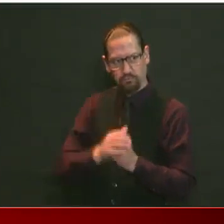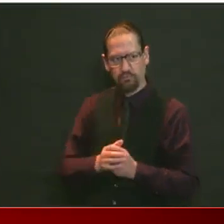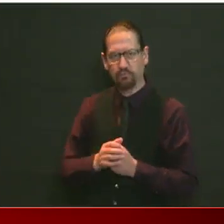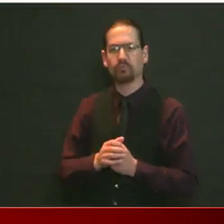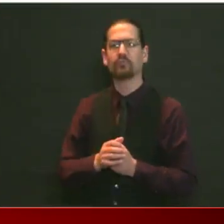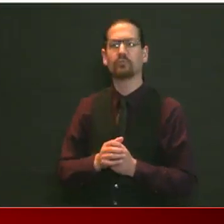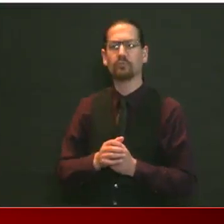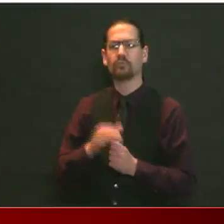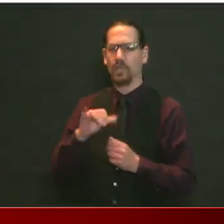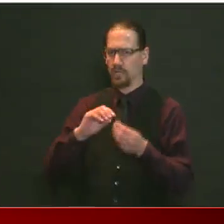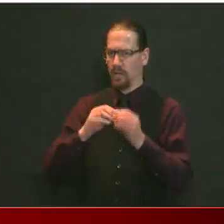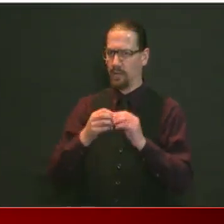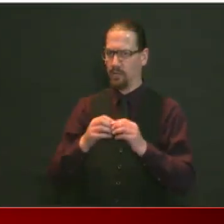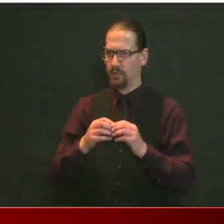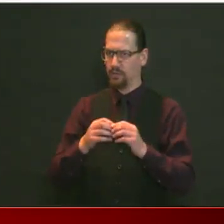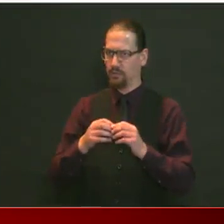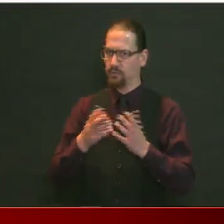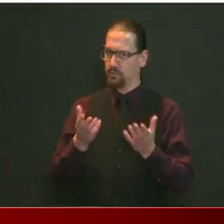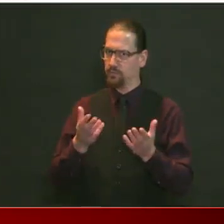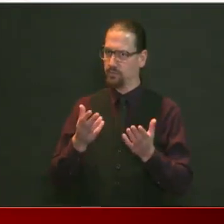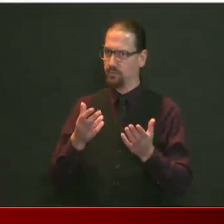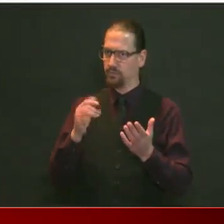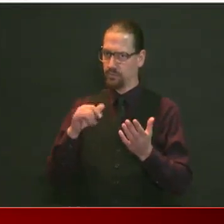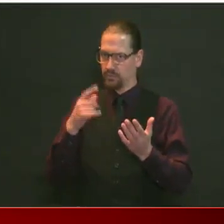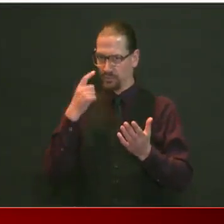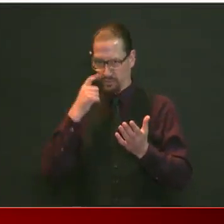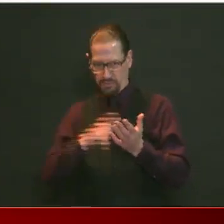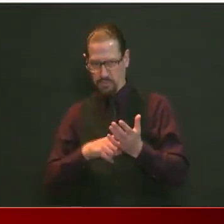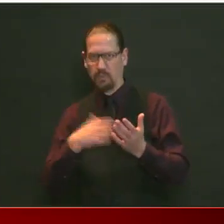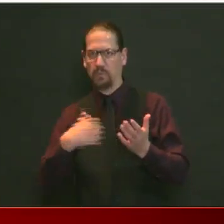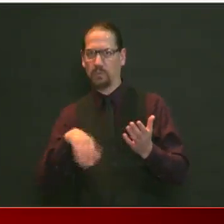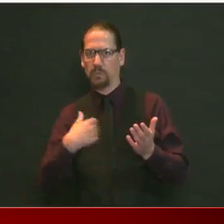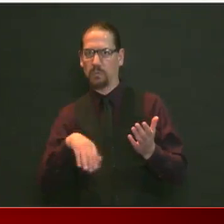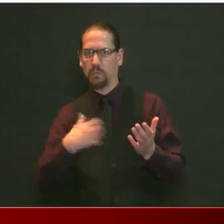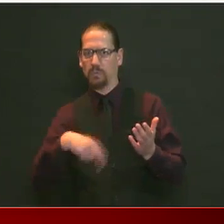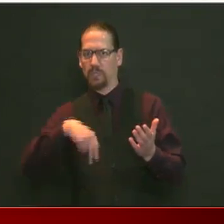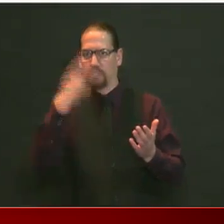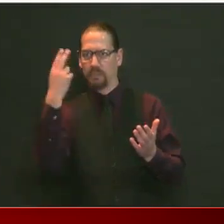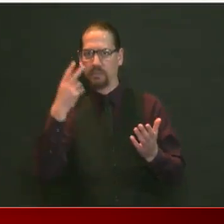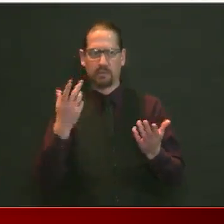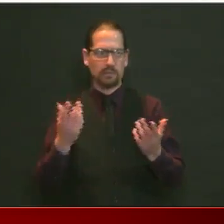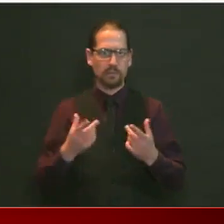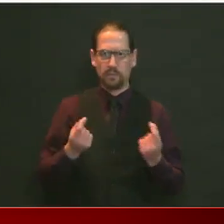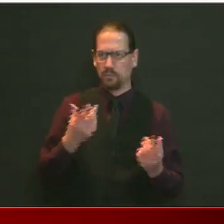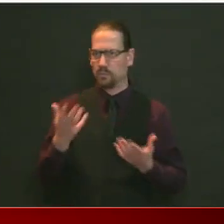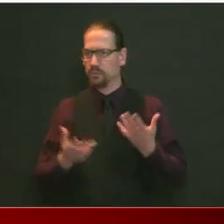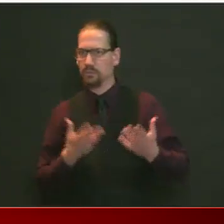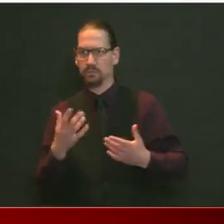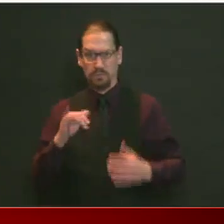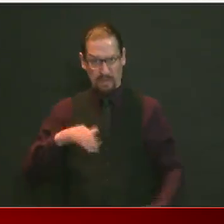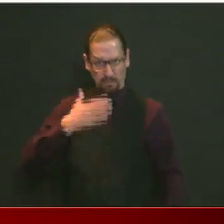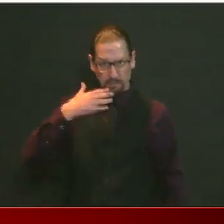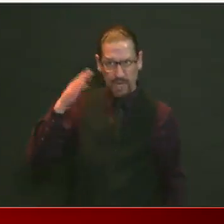THAT NUMBER, IT'S A HIGH NUMBER. AND SOME OF THE FEEDBACK WE SEE ON SOCIAL MEDIA, PEOPLE USE THAT HOW THEY WANT TO SEE IT.